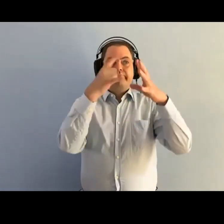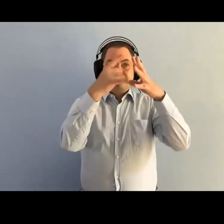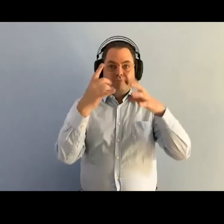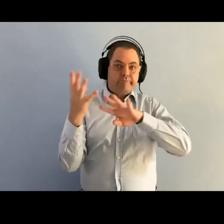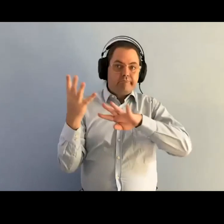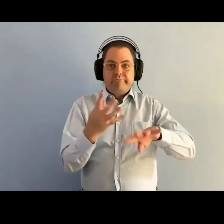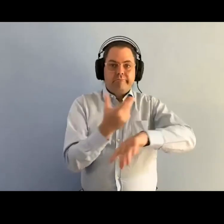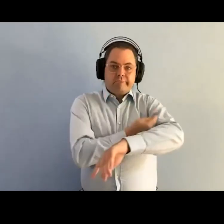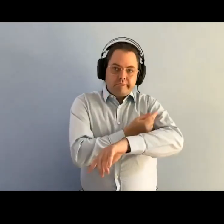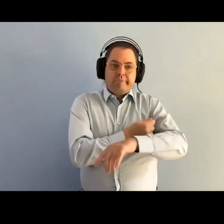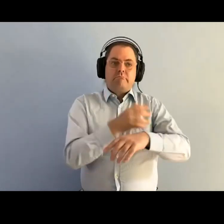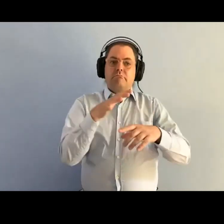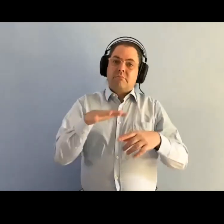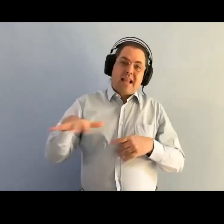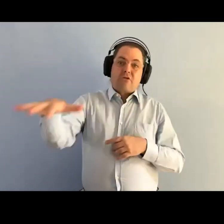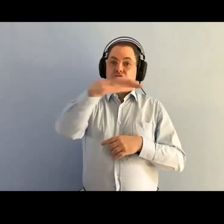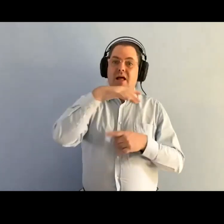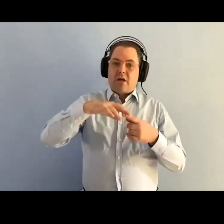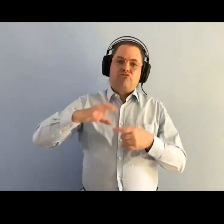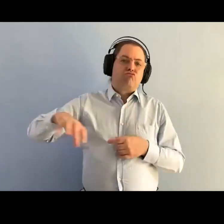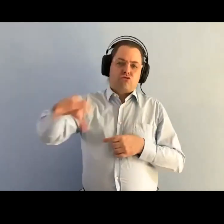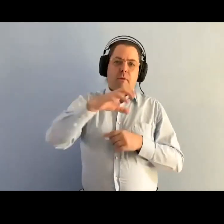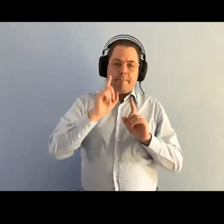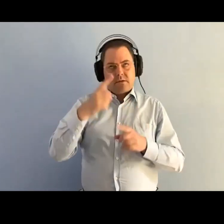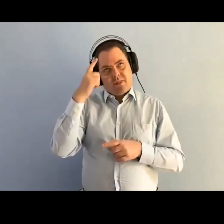side we needed to make adaptions to the vaccination